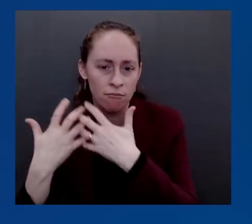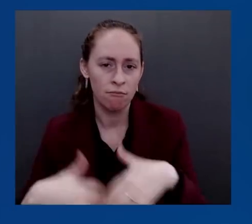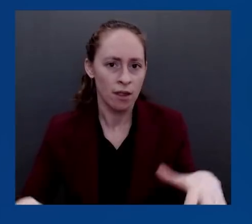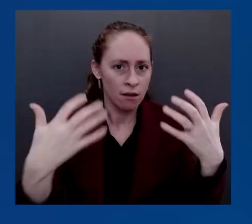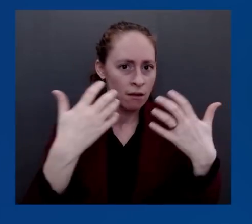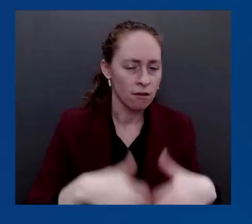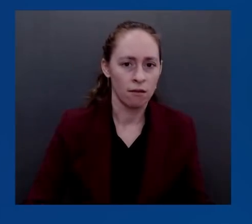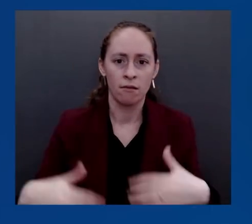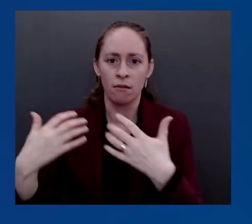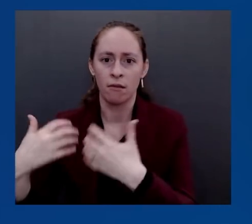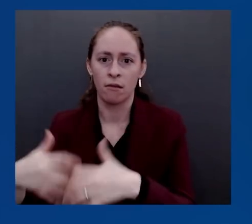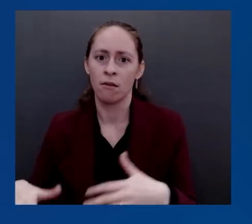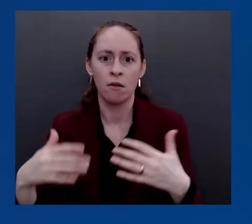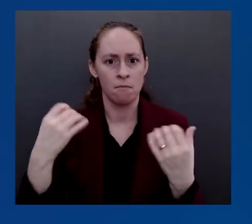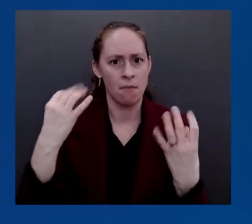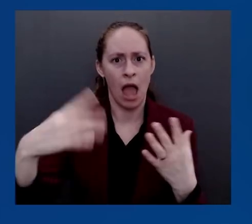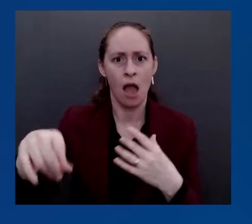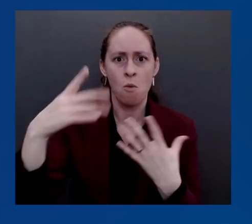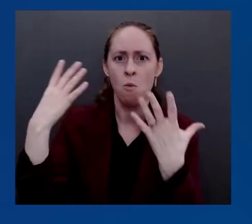directly to Americans' doorsteps.